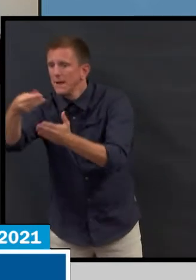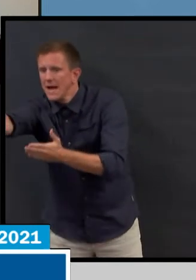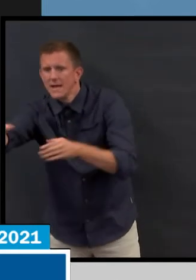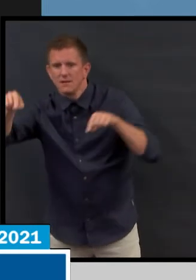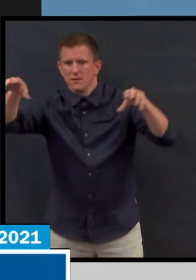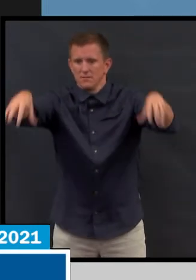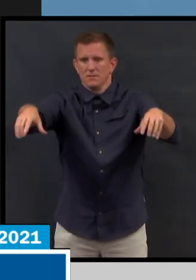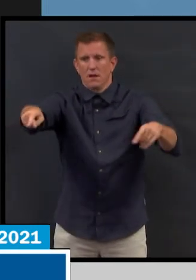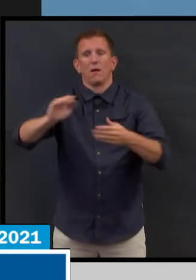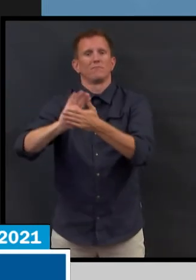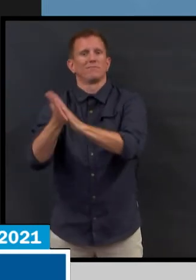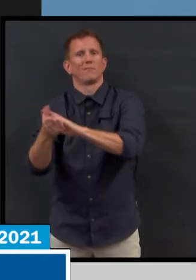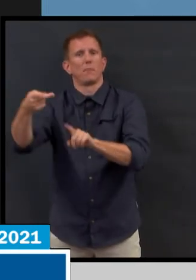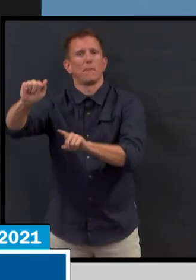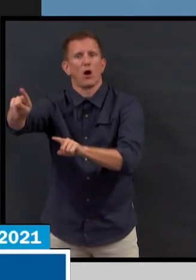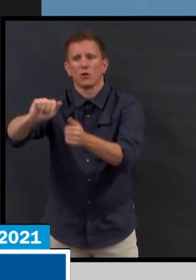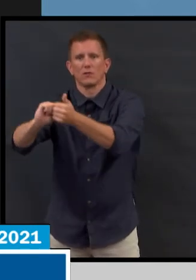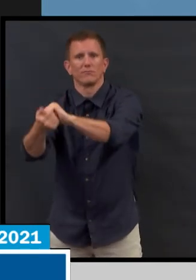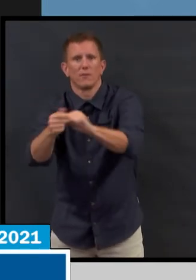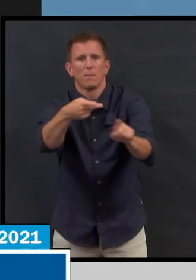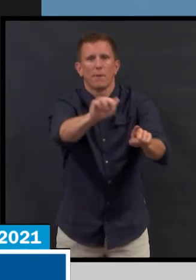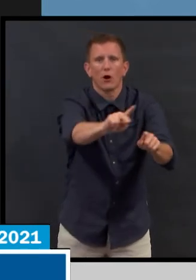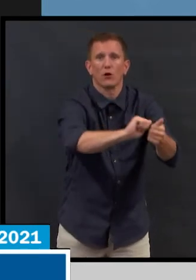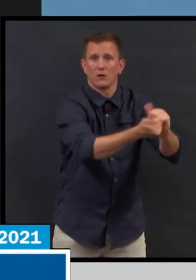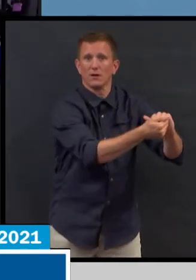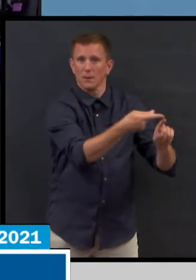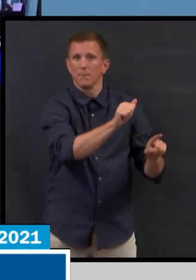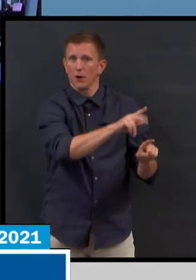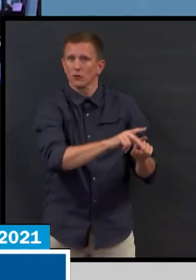and uh final question mallory final questions coming from